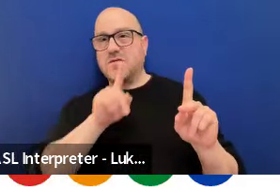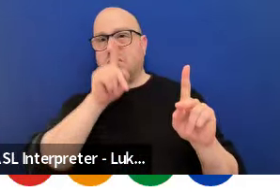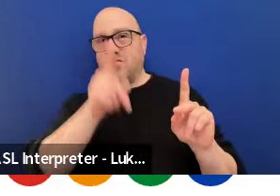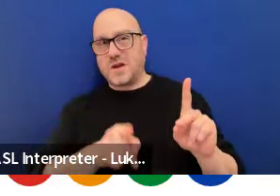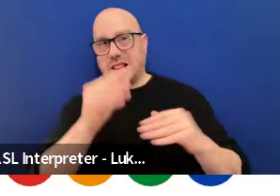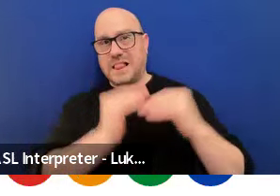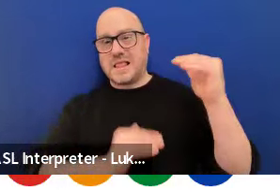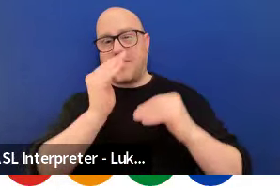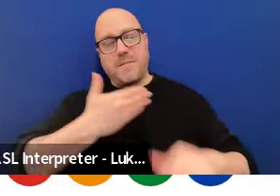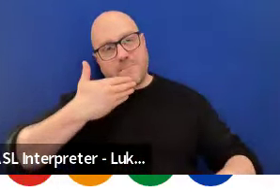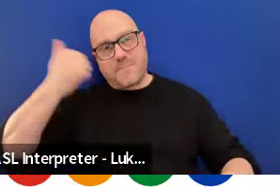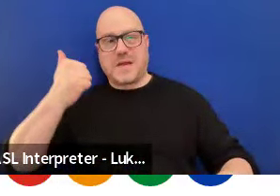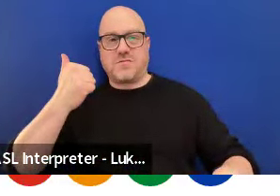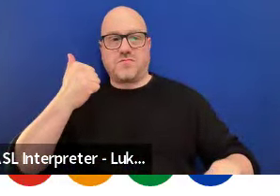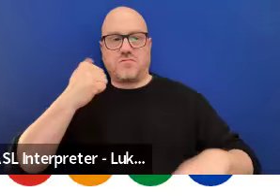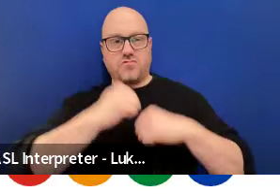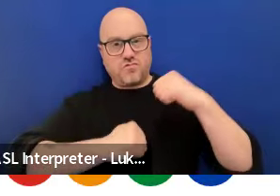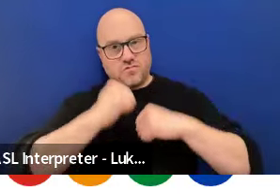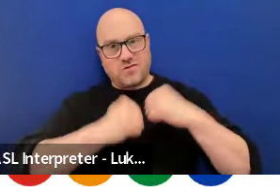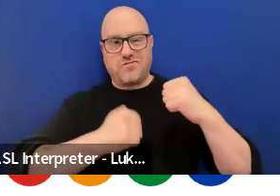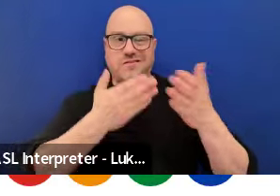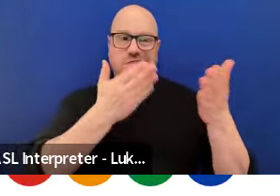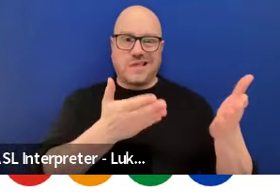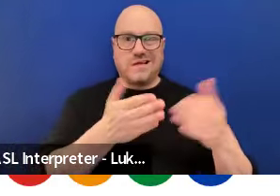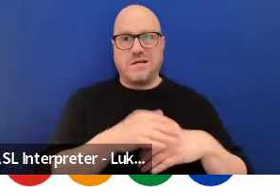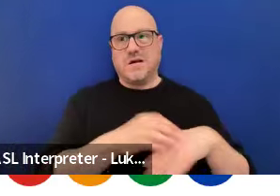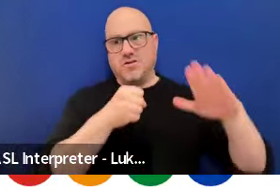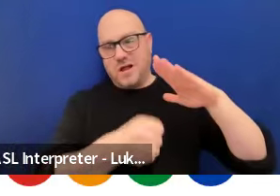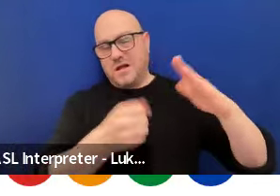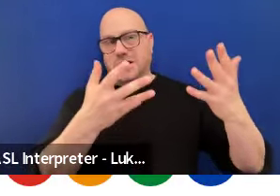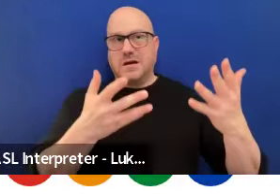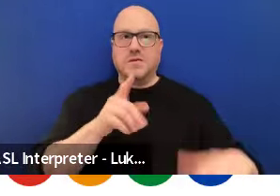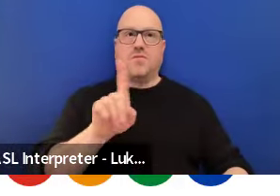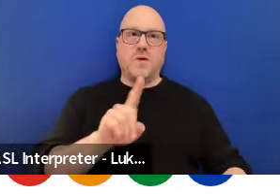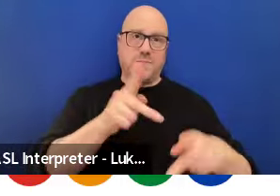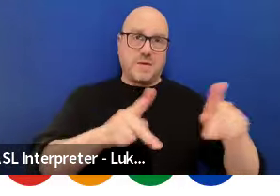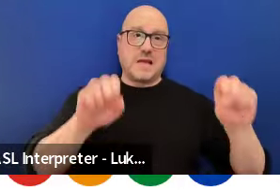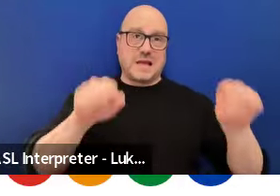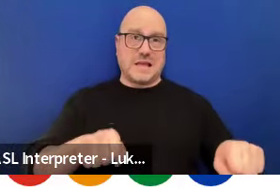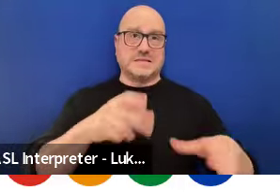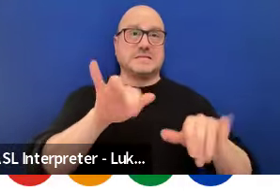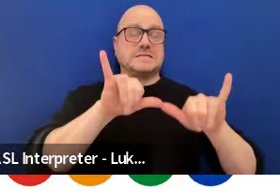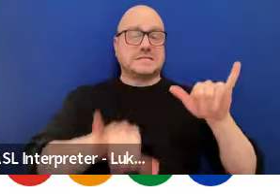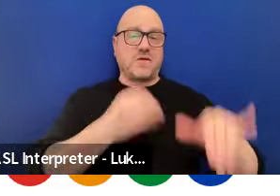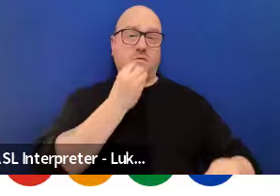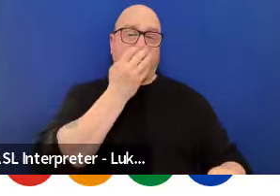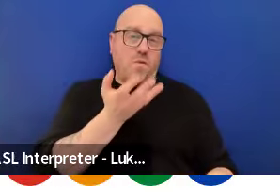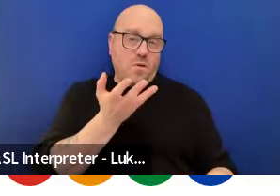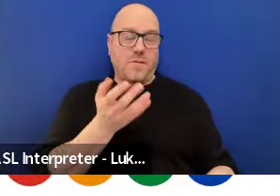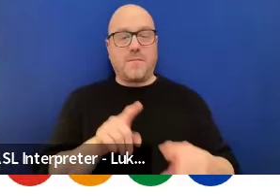THERE'S OFTEN VERY LIMITED OPPORTUNITIES TO HAVE MORE ROBUST STRUCTURES IN THE INTERIOR SPACE